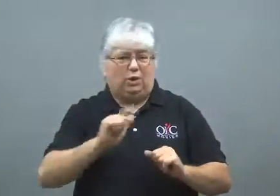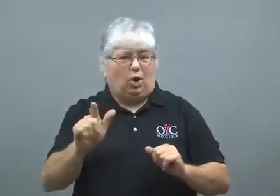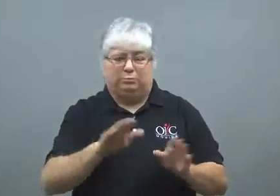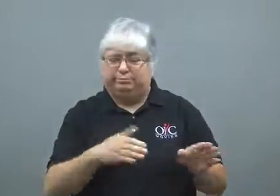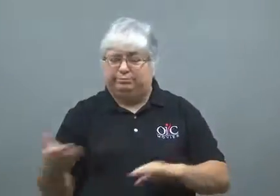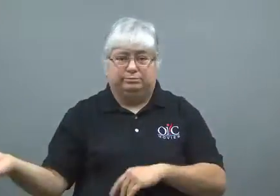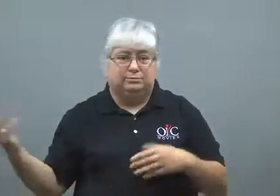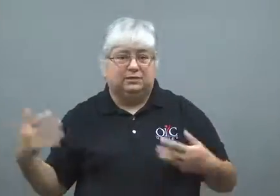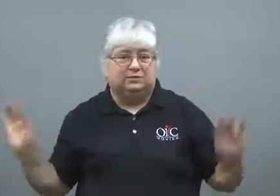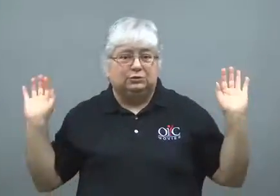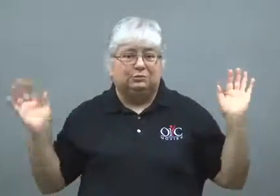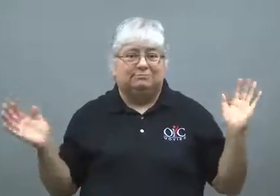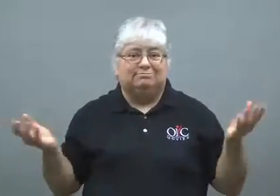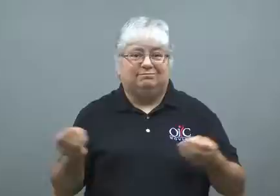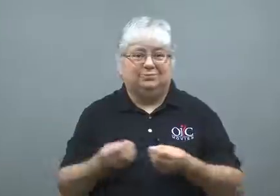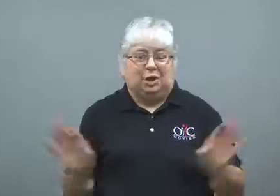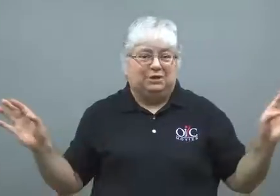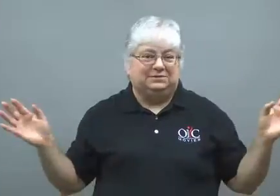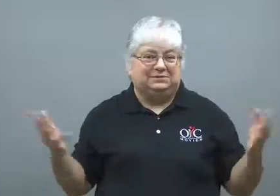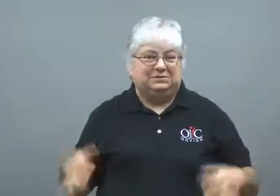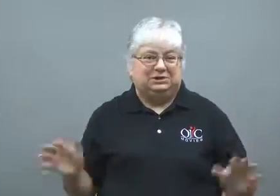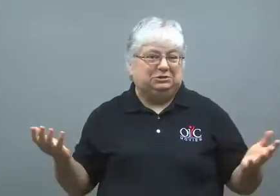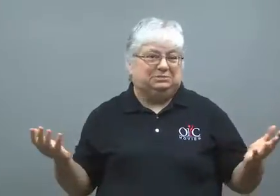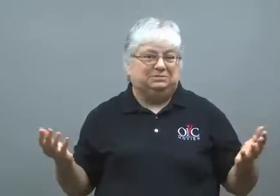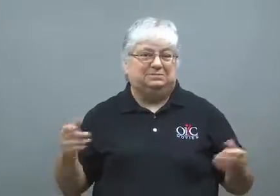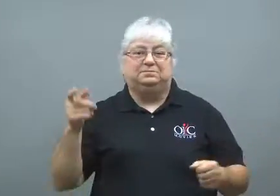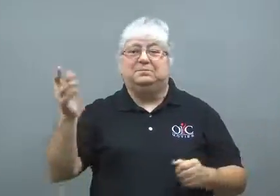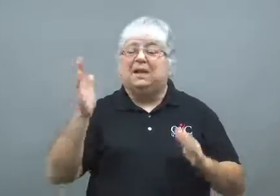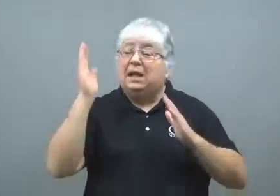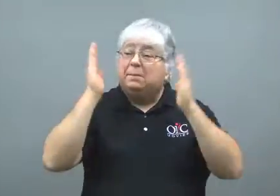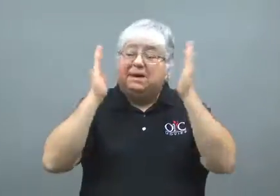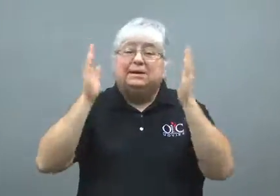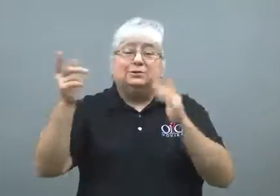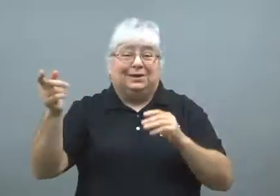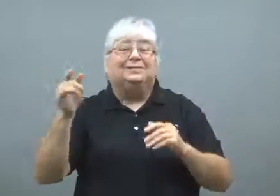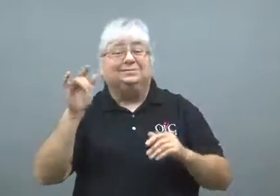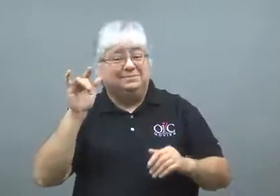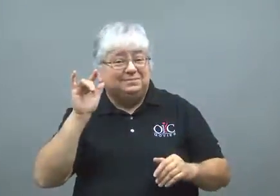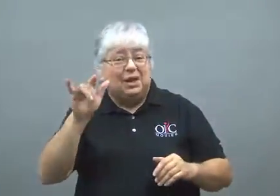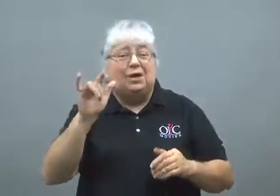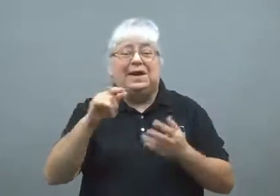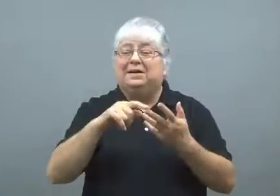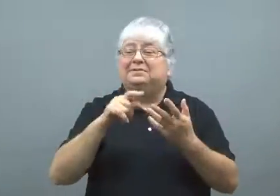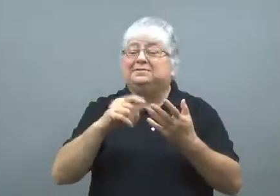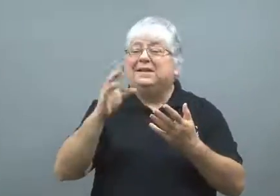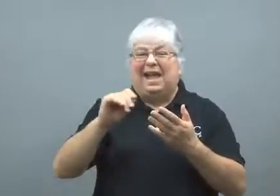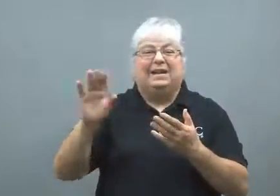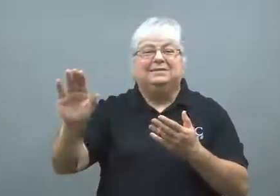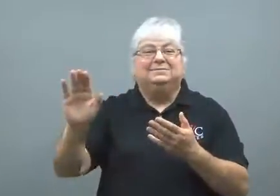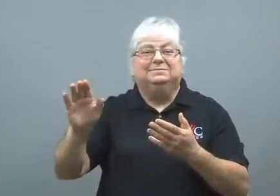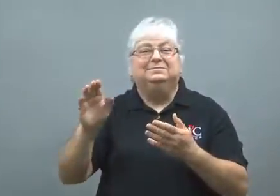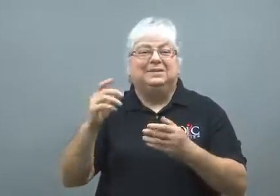They were all killed.